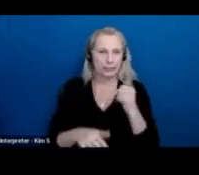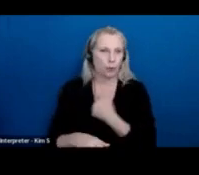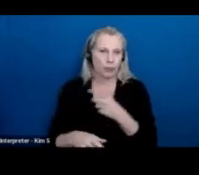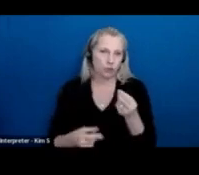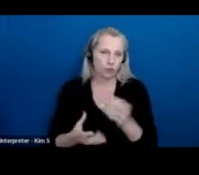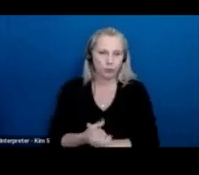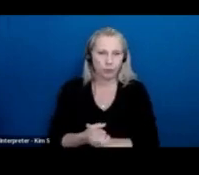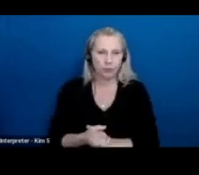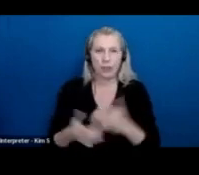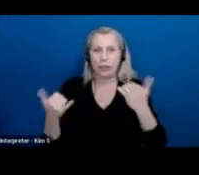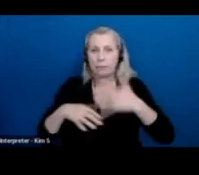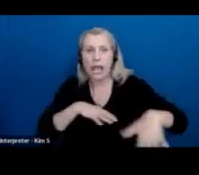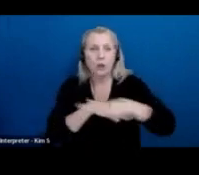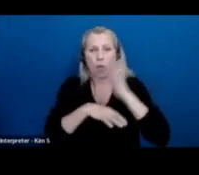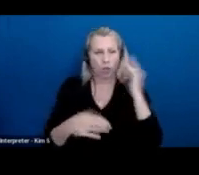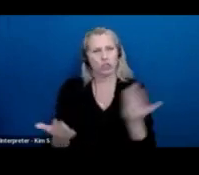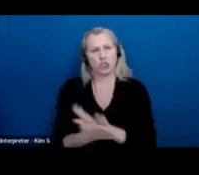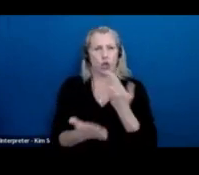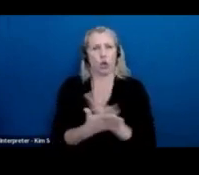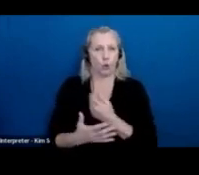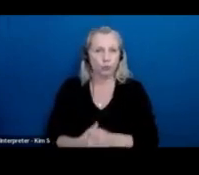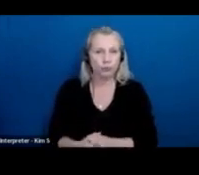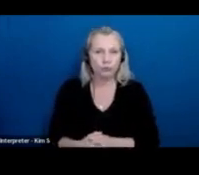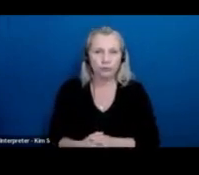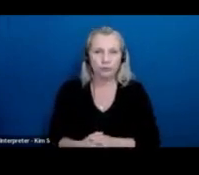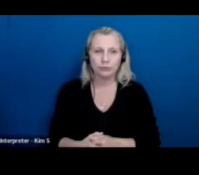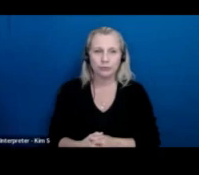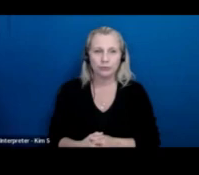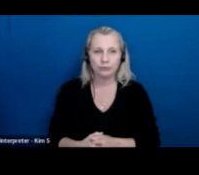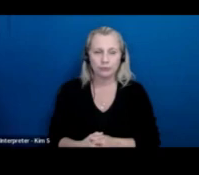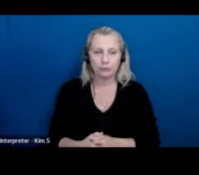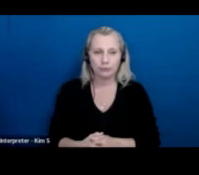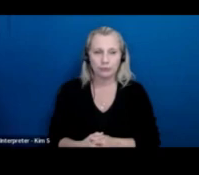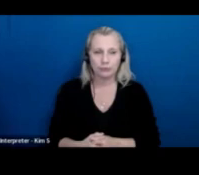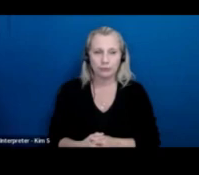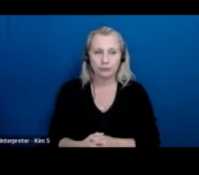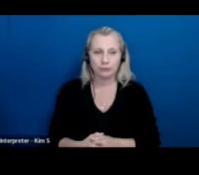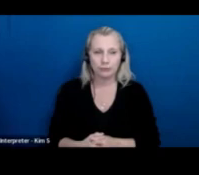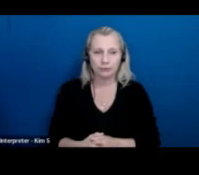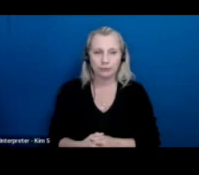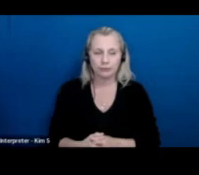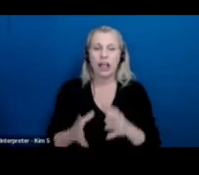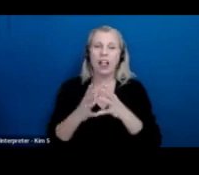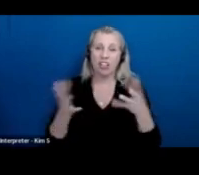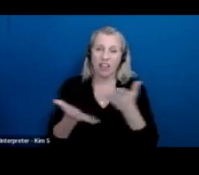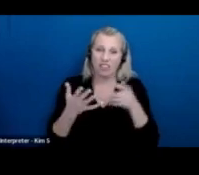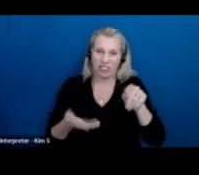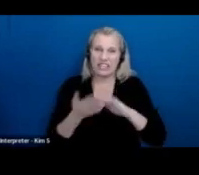playground looks brand new. A lot of things in this neighborhood look different from